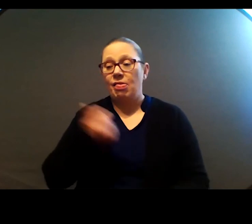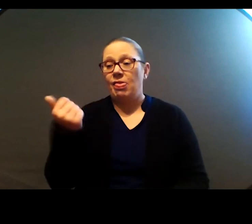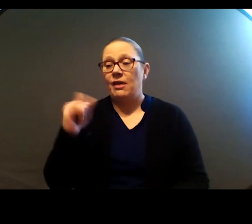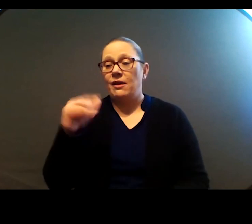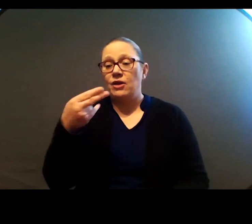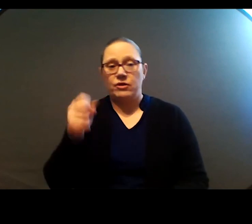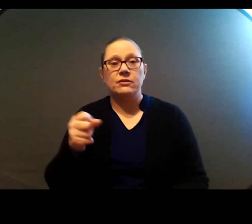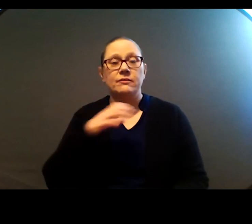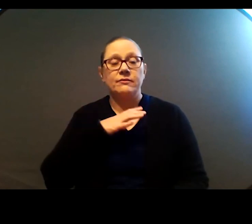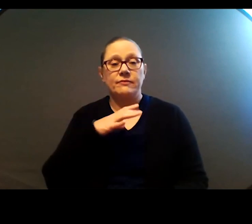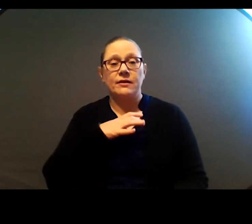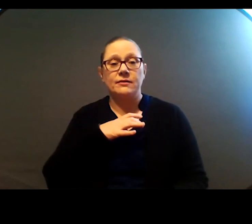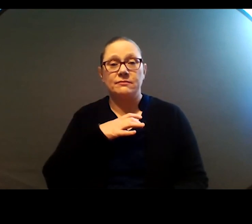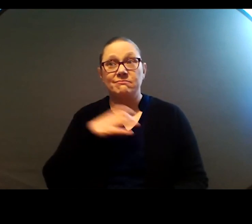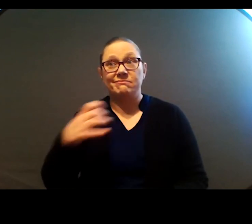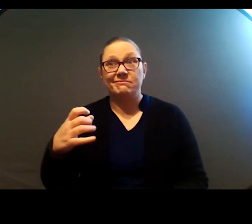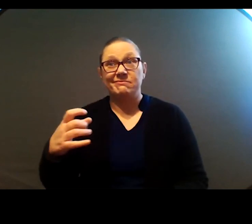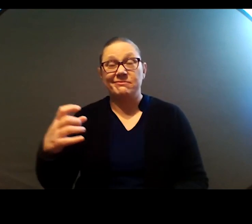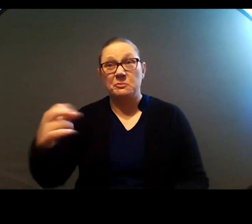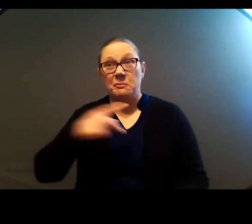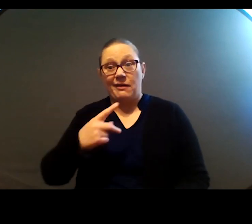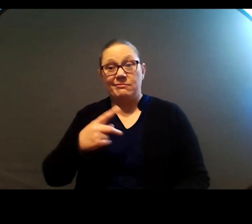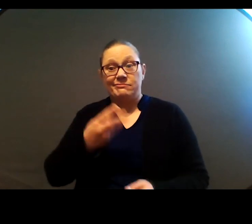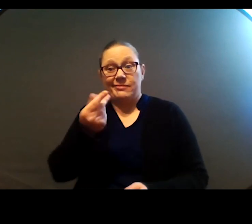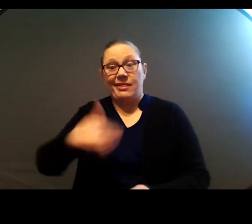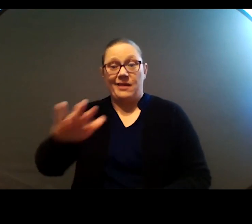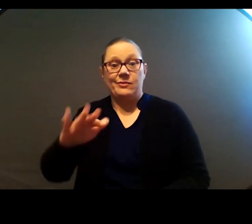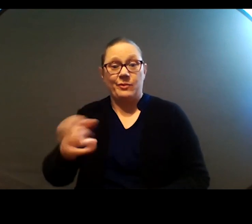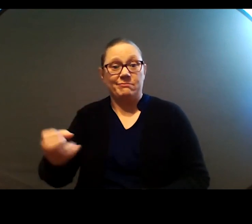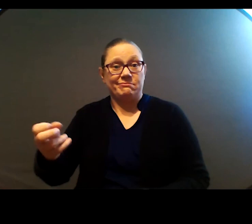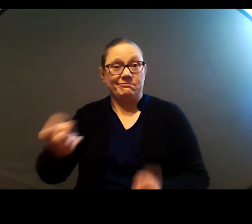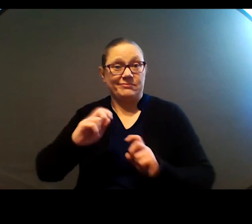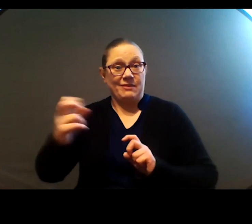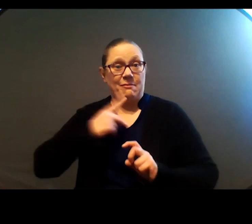fine. Just give us our land back." But I don't think that'll happen anytime soon, but it's true.